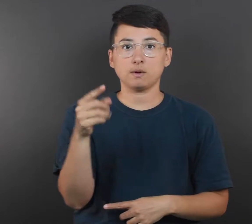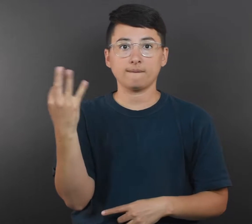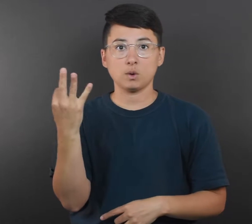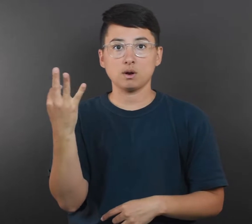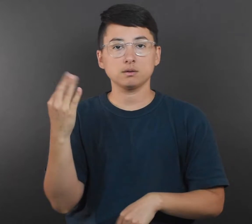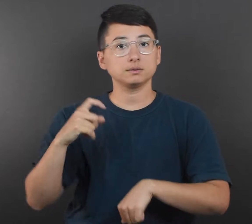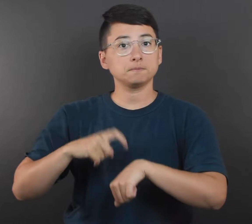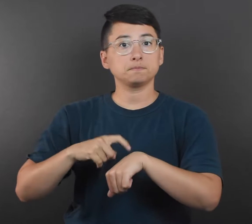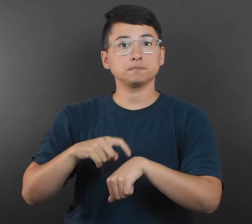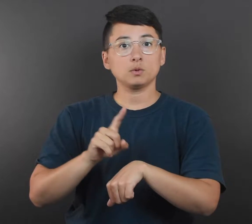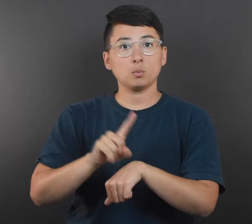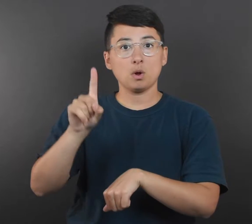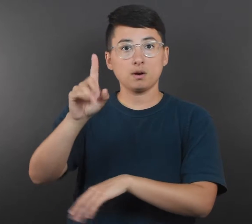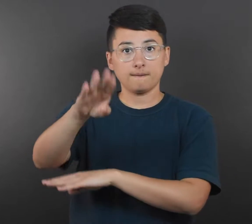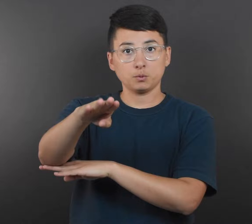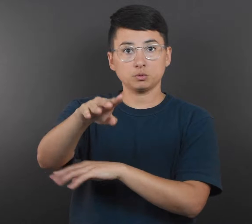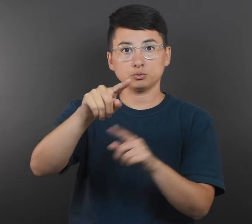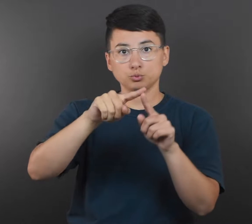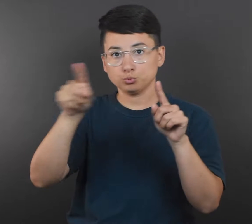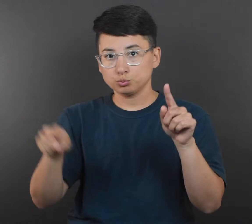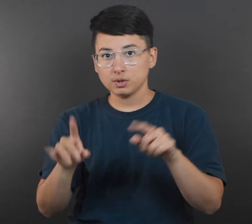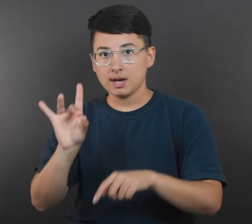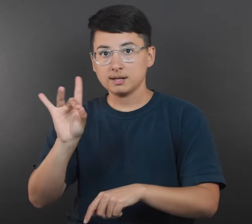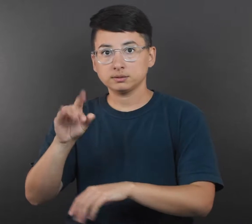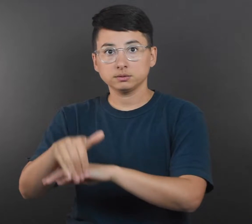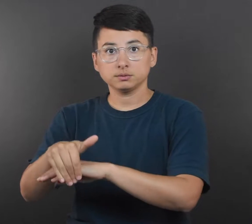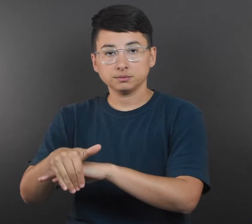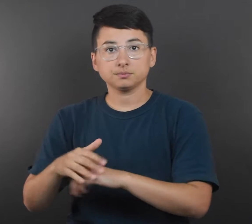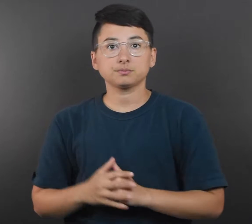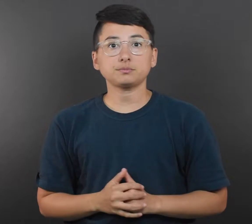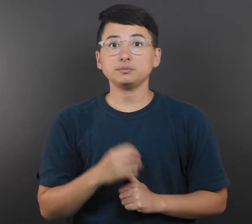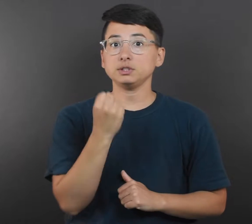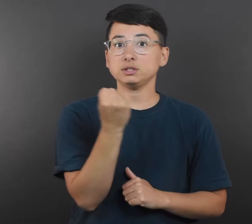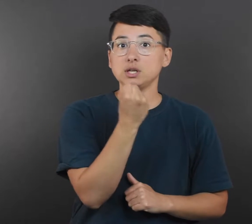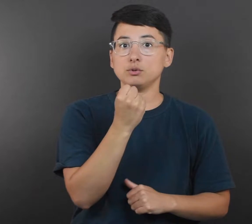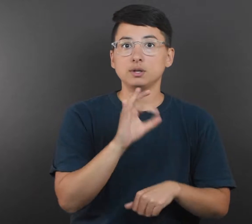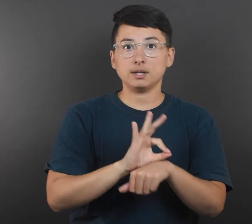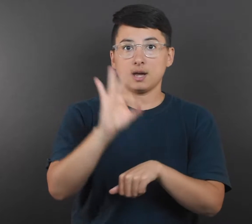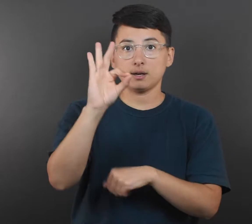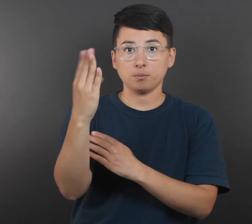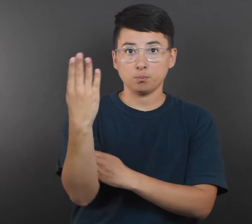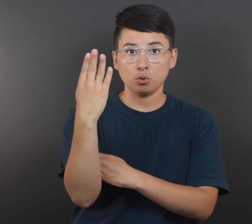1:00 p.m. - 8:00 p.m., and Saturdays 9:00 a.m. – 4:00 p.m.